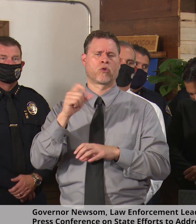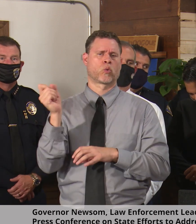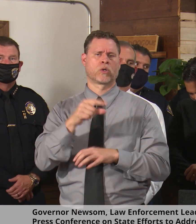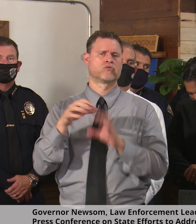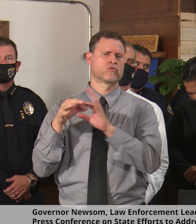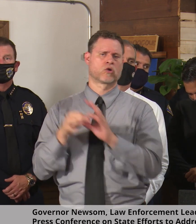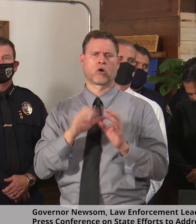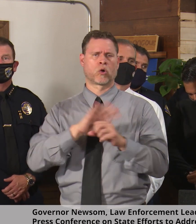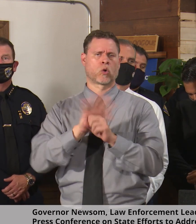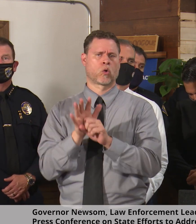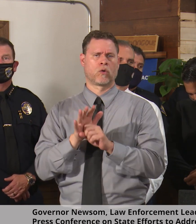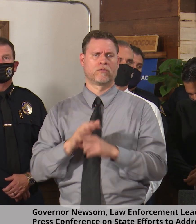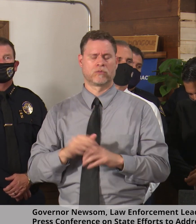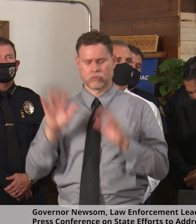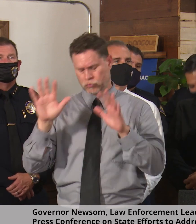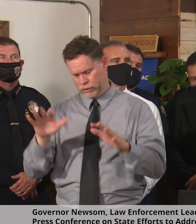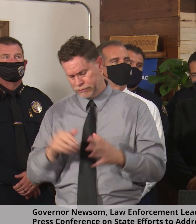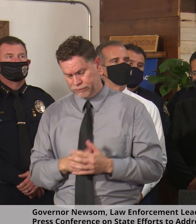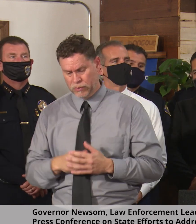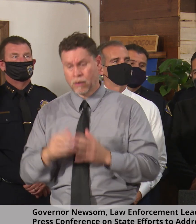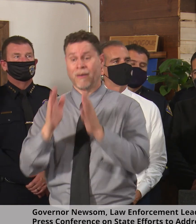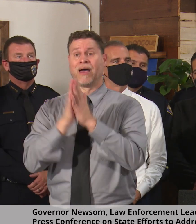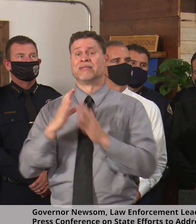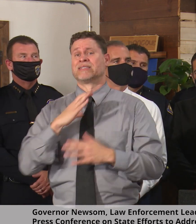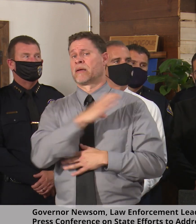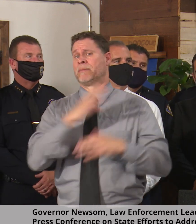to COVID if you start there. Great. I'm going to ask the commissioner because she can talk in